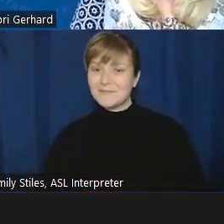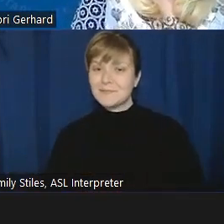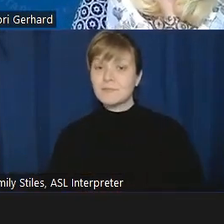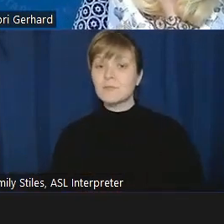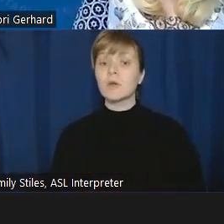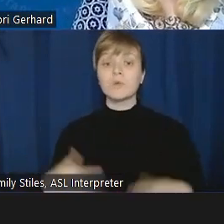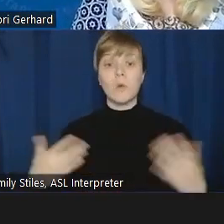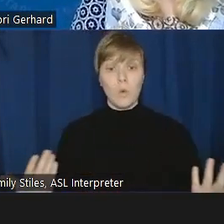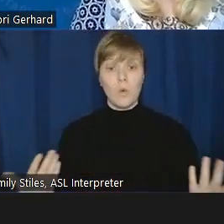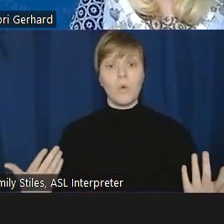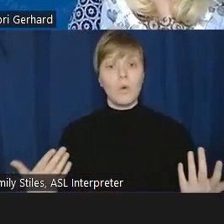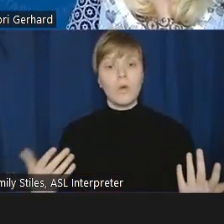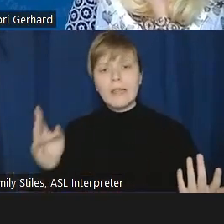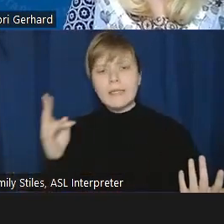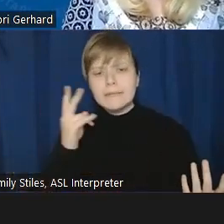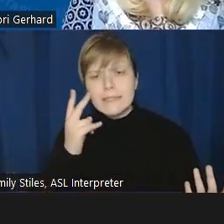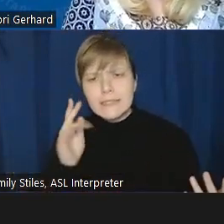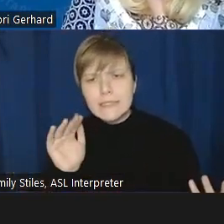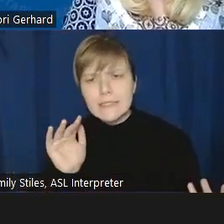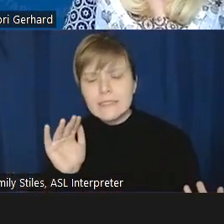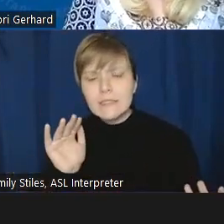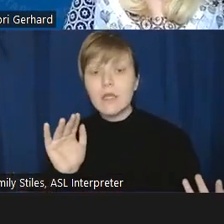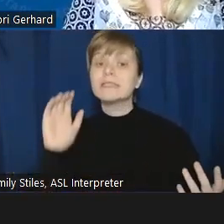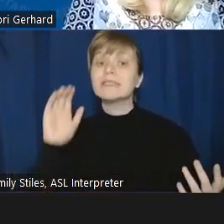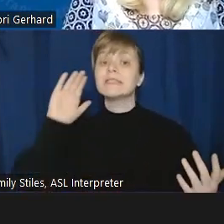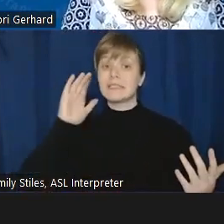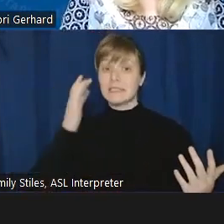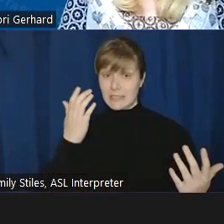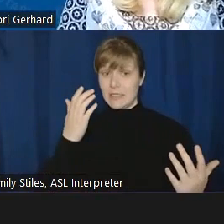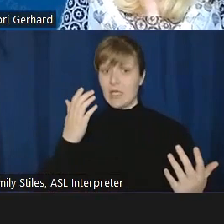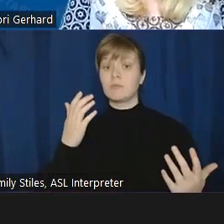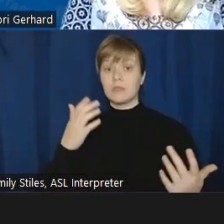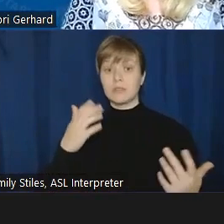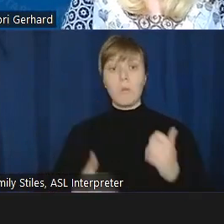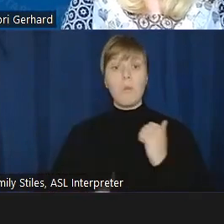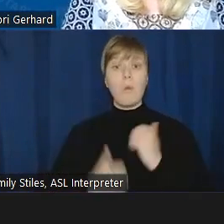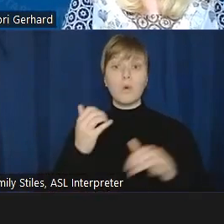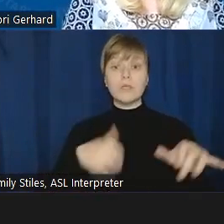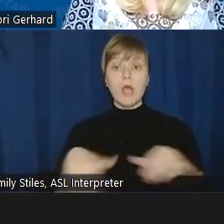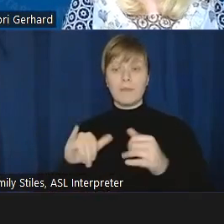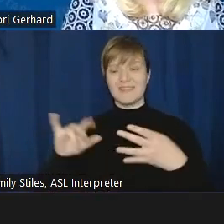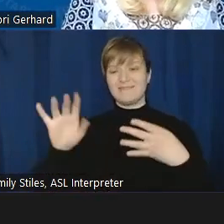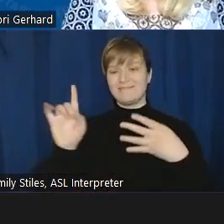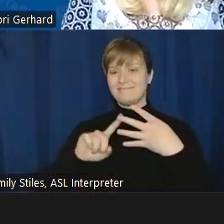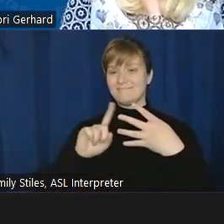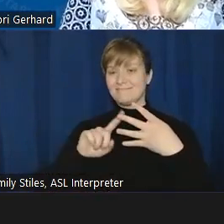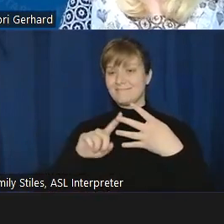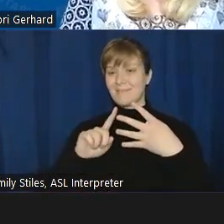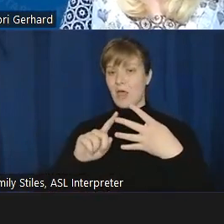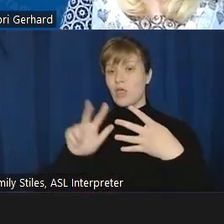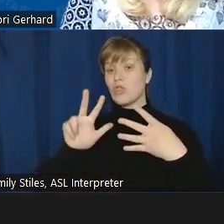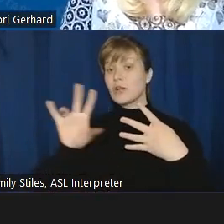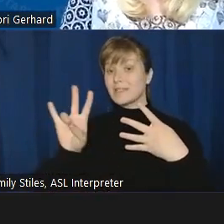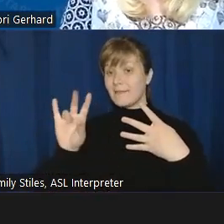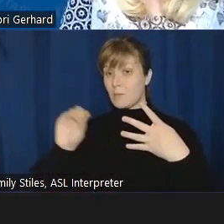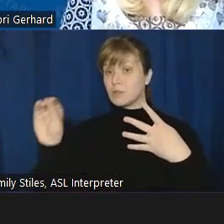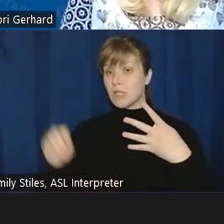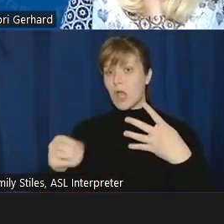It looks like 37% of you are already partnering with transportation providers, that is great to